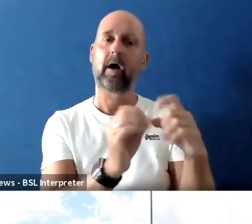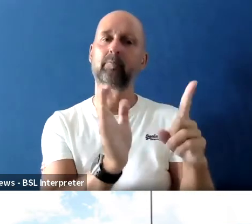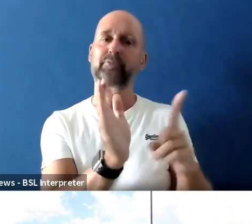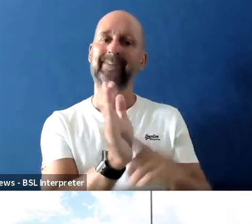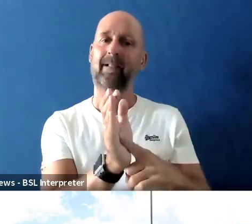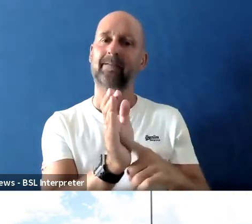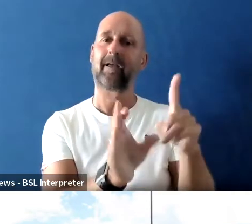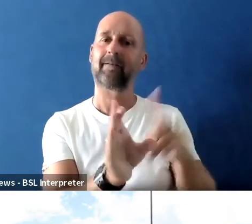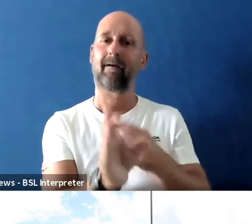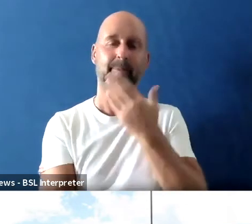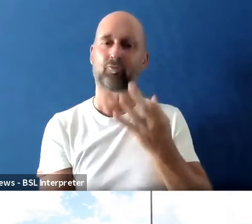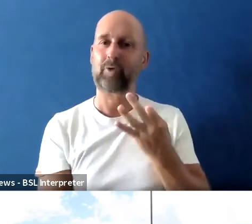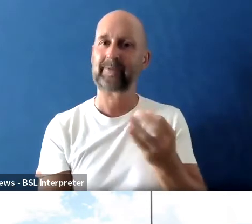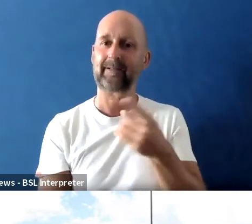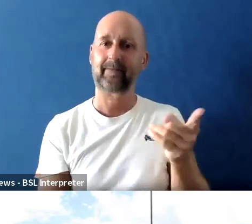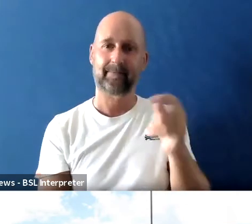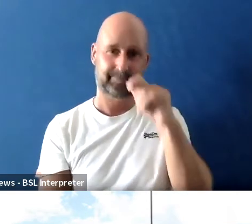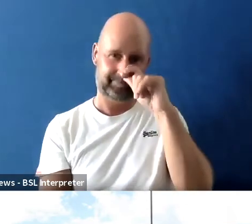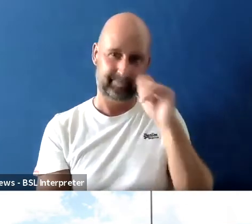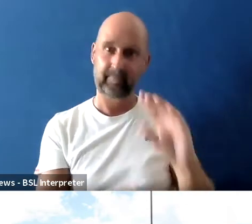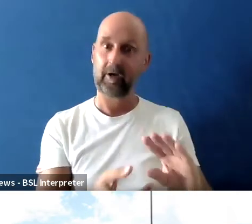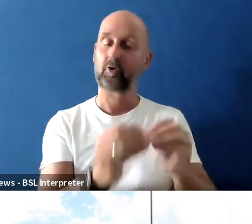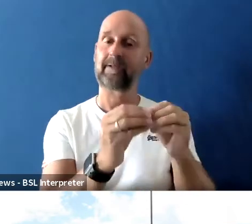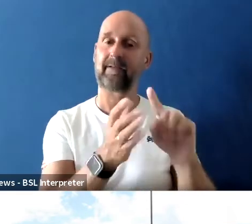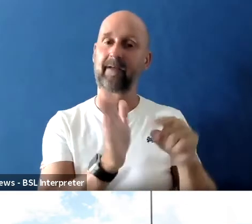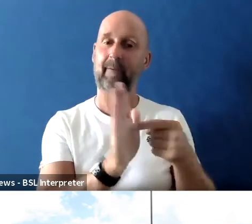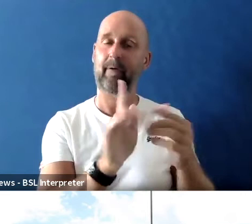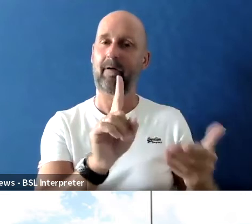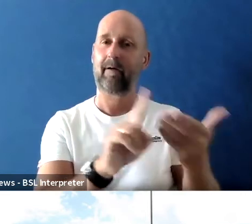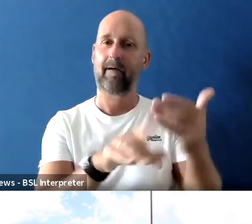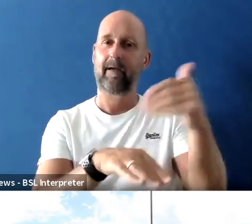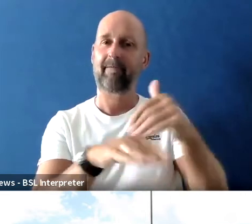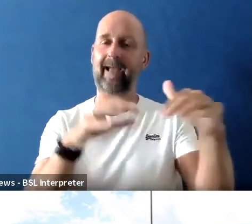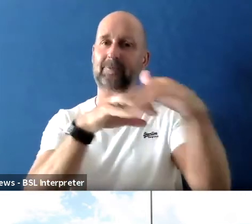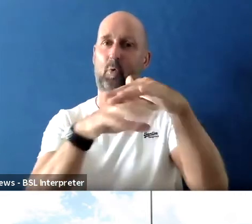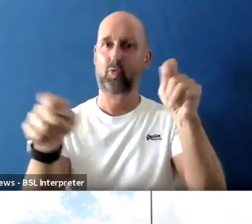to fulfil their creative ambitions and affect radical social change through the arts.